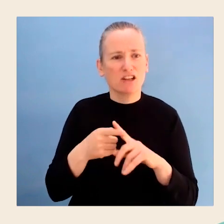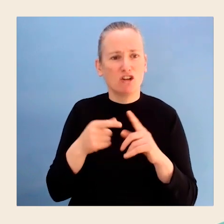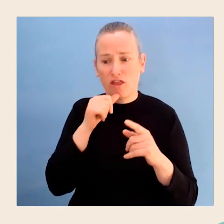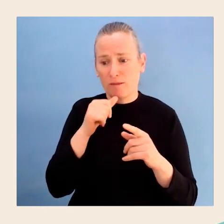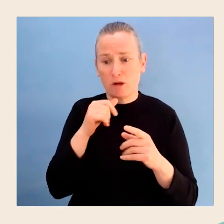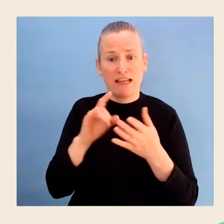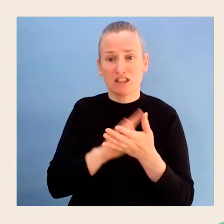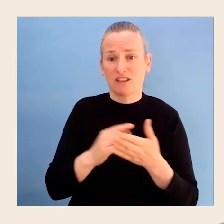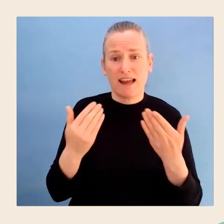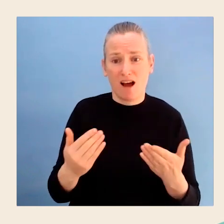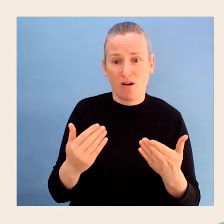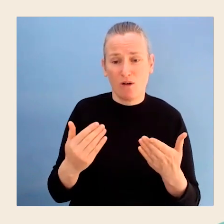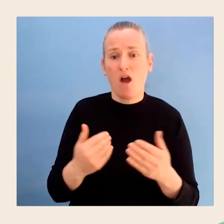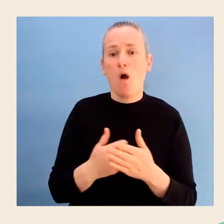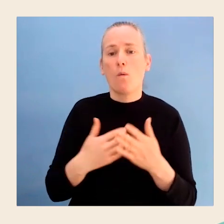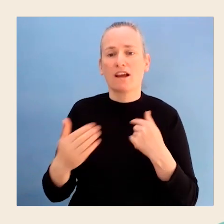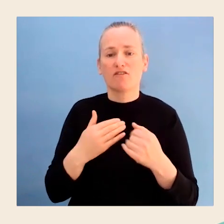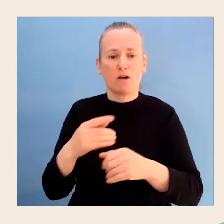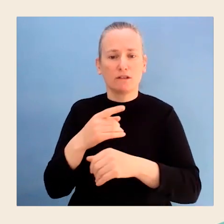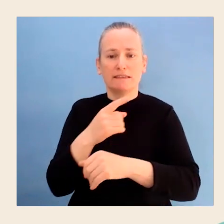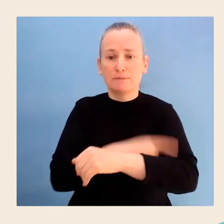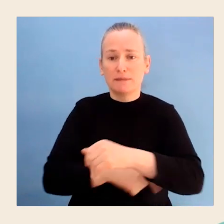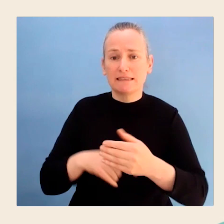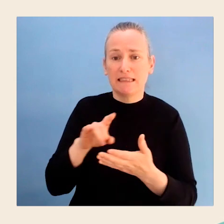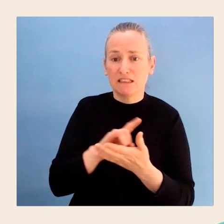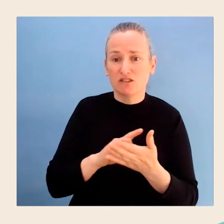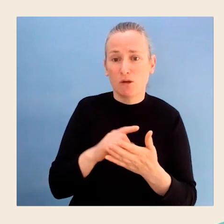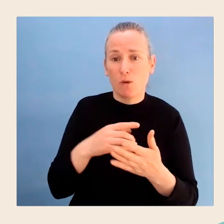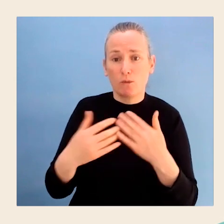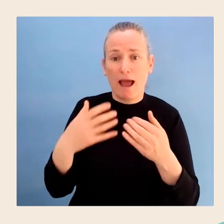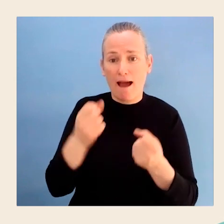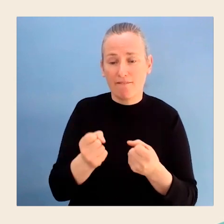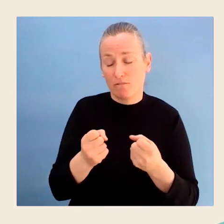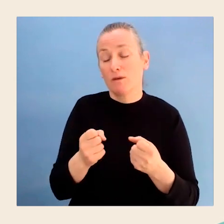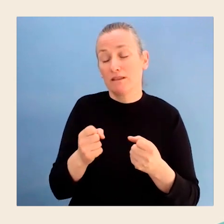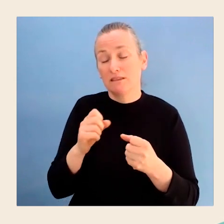Whatever disability history is out there, in the United States at least,